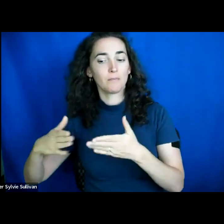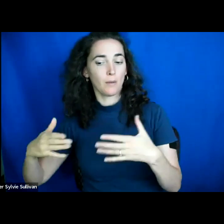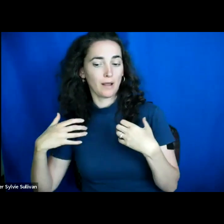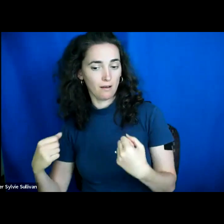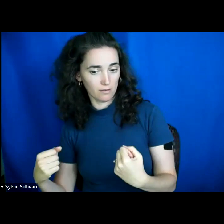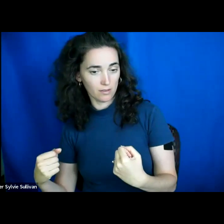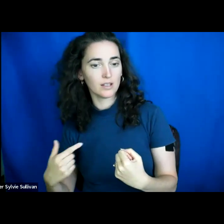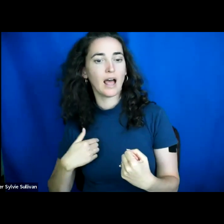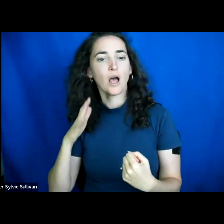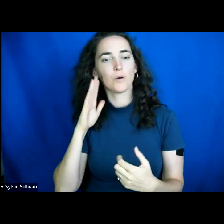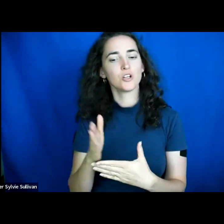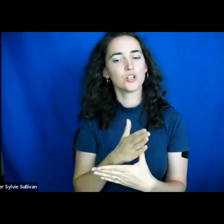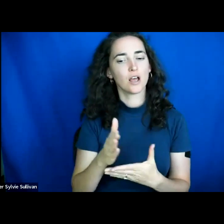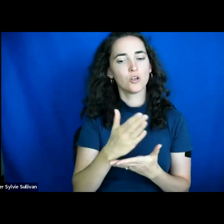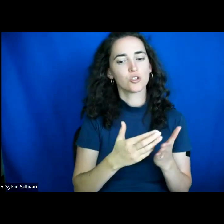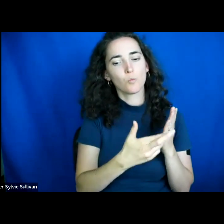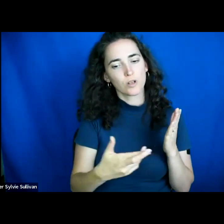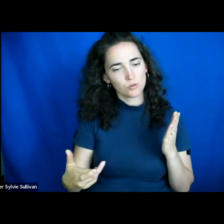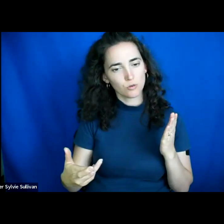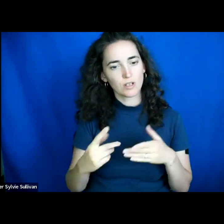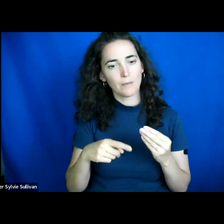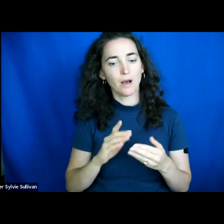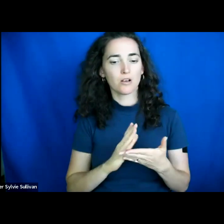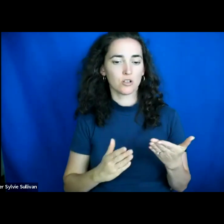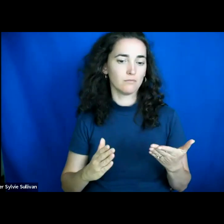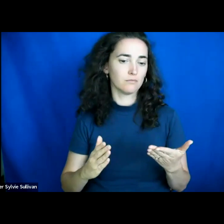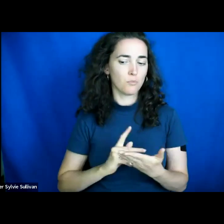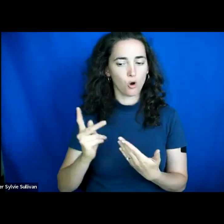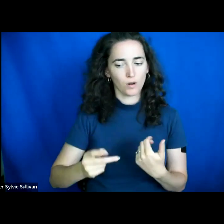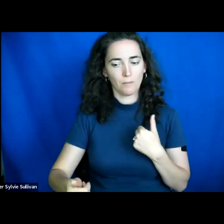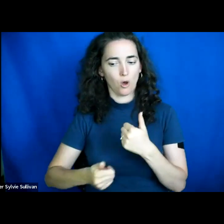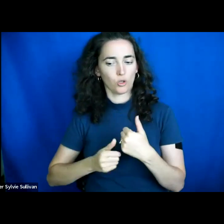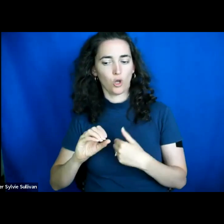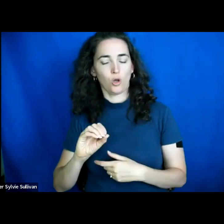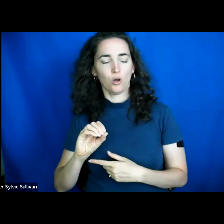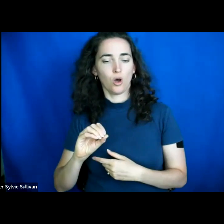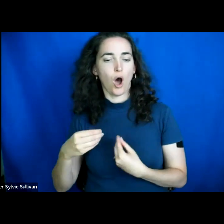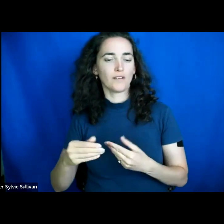health. I will be sharing some resources about some of the programs that are within the office of public health.